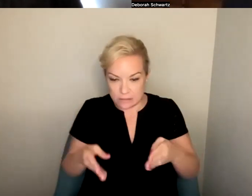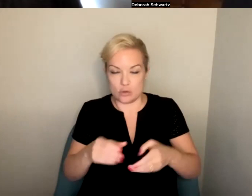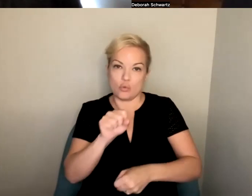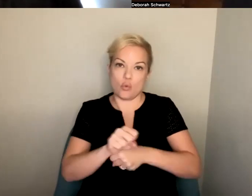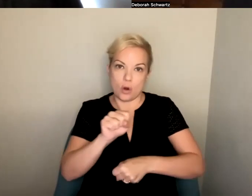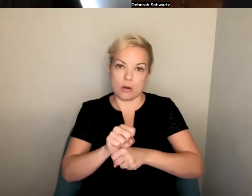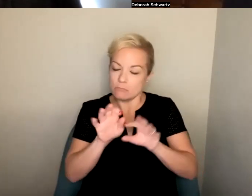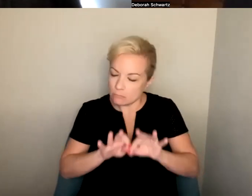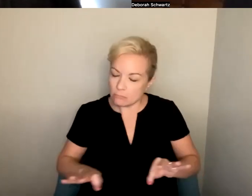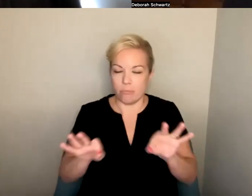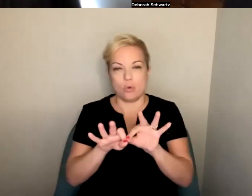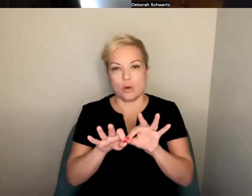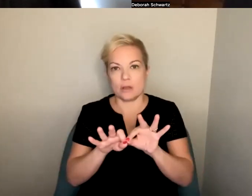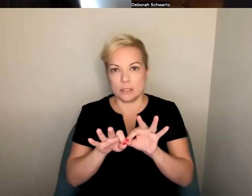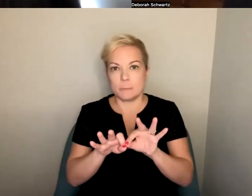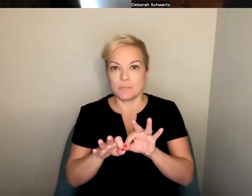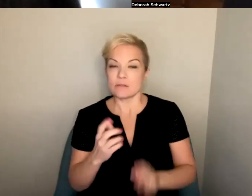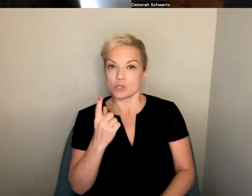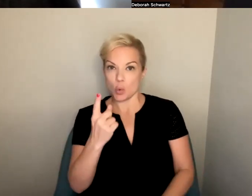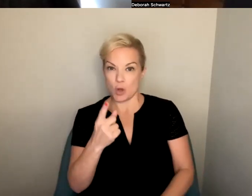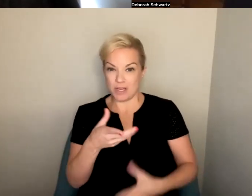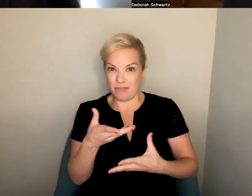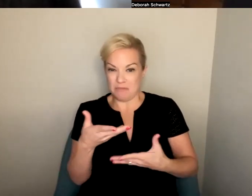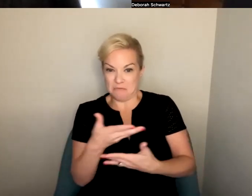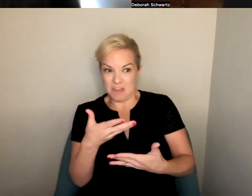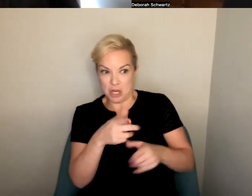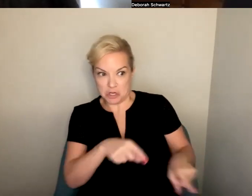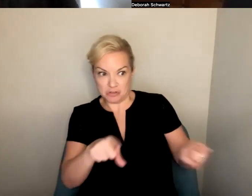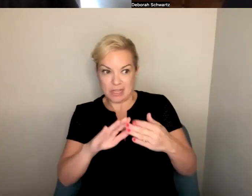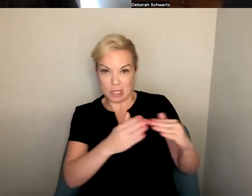because that's one of the fears I'm trying to allay and return this knowledge that is rich